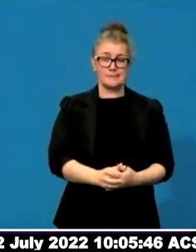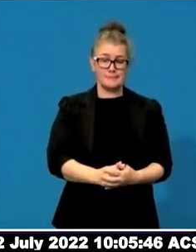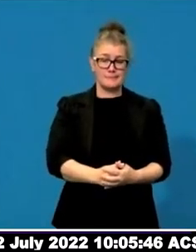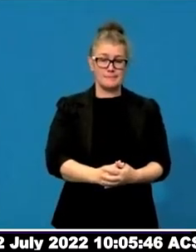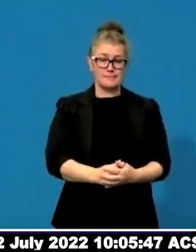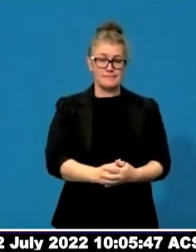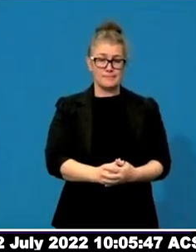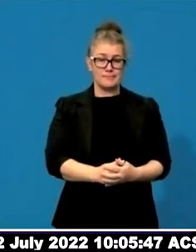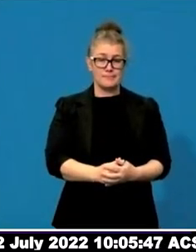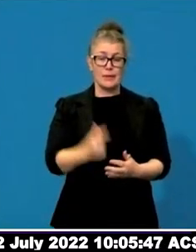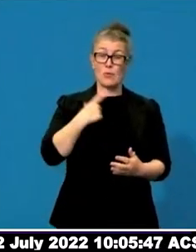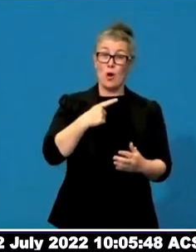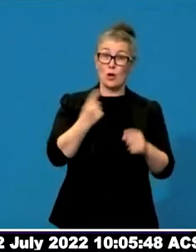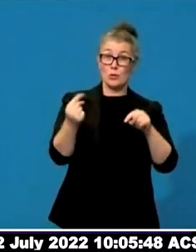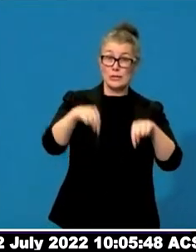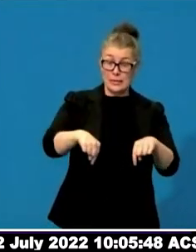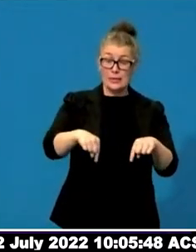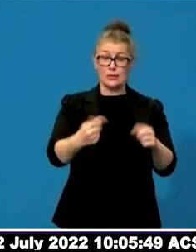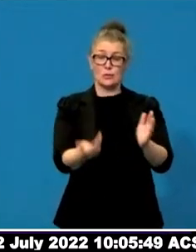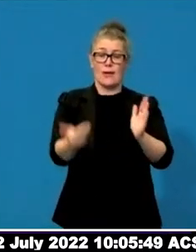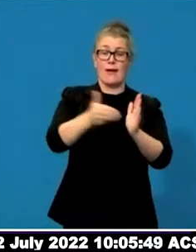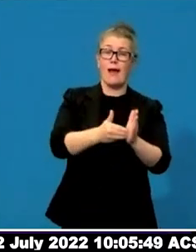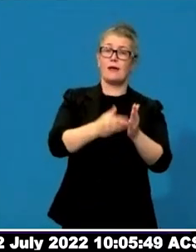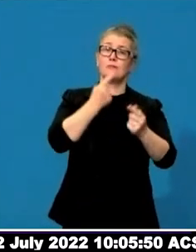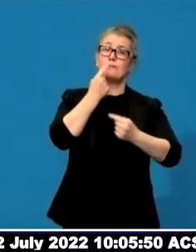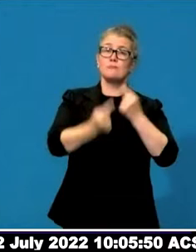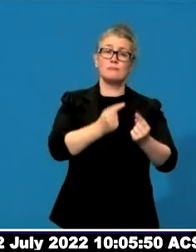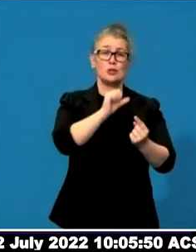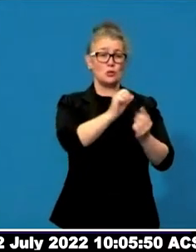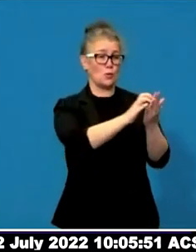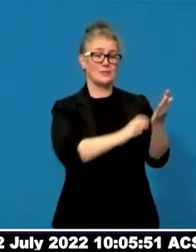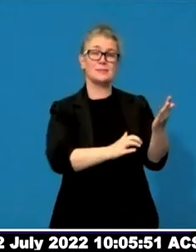with your evidence in this hearing room. So thank you very much.